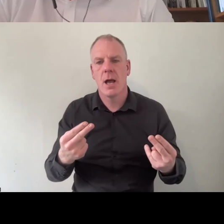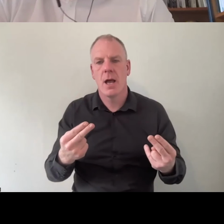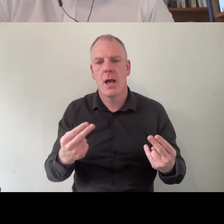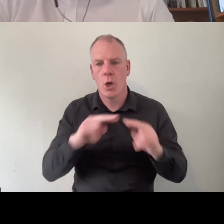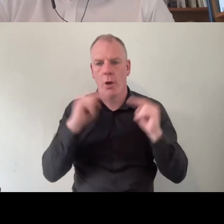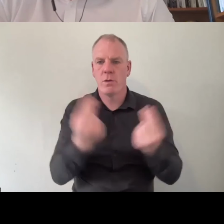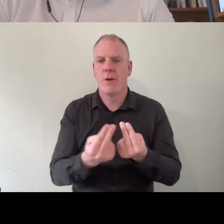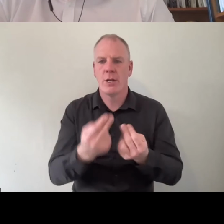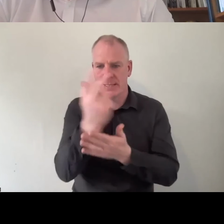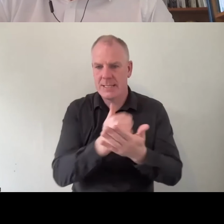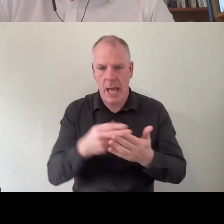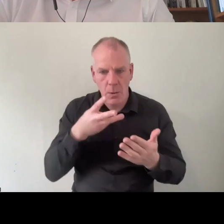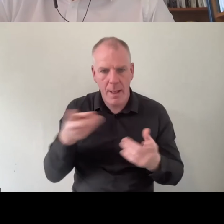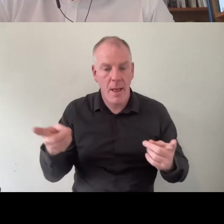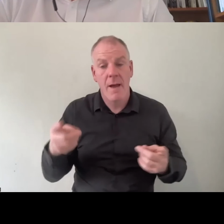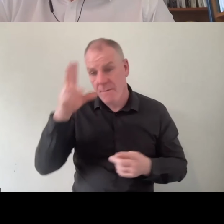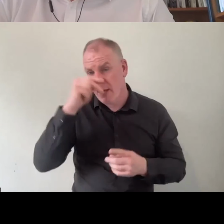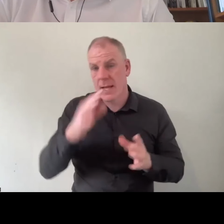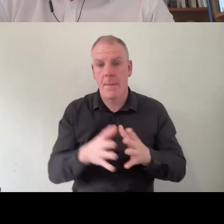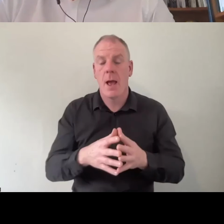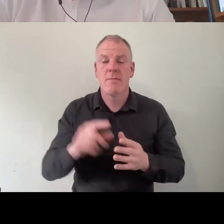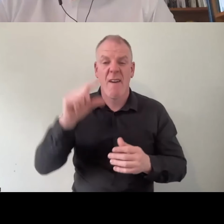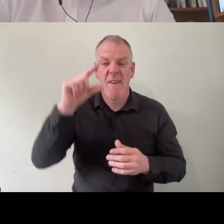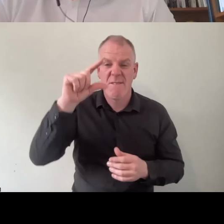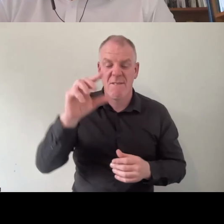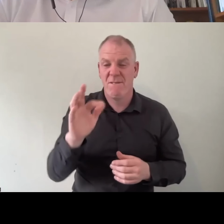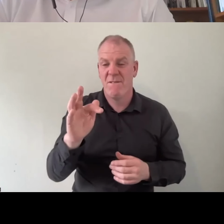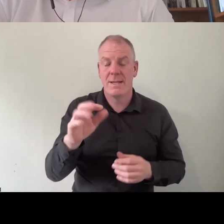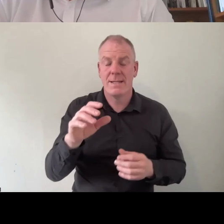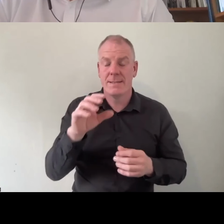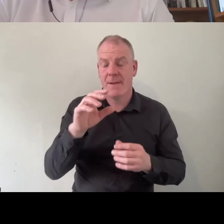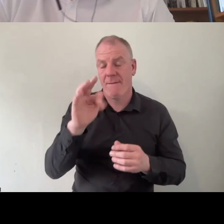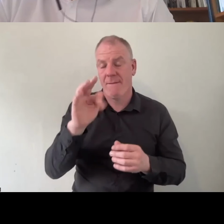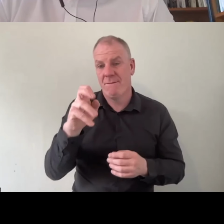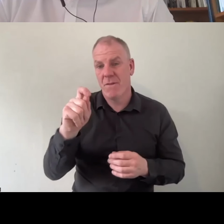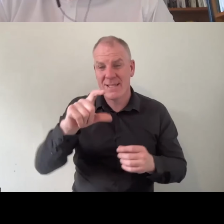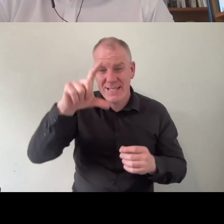So even stuff like the size of your fonts, the colours that you'll use, the graphic design, et cetera, et cetera.